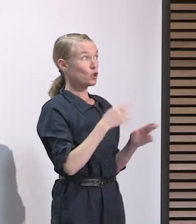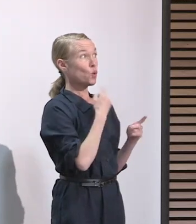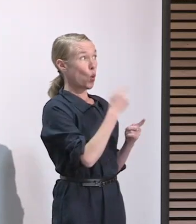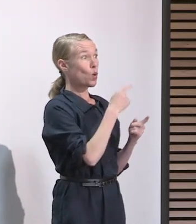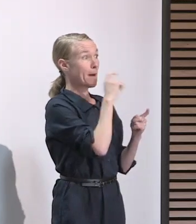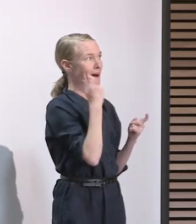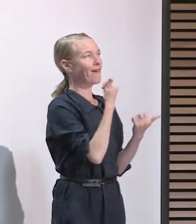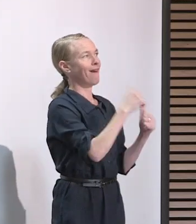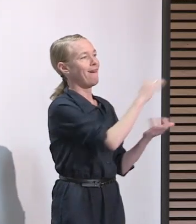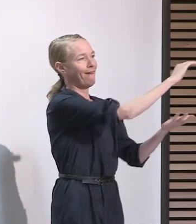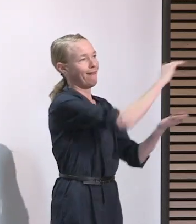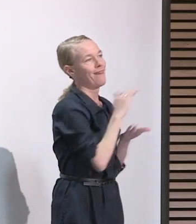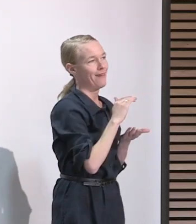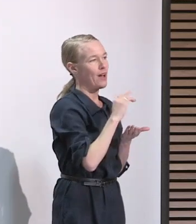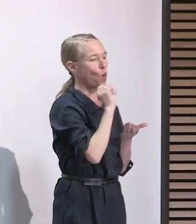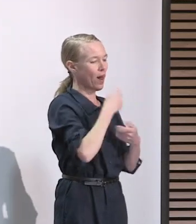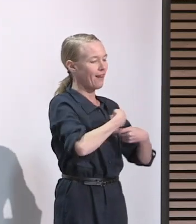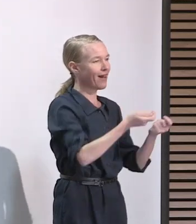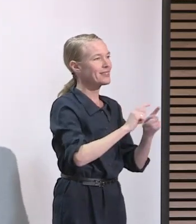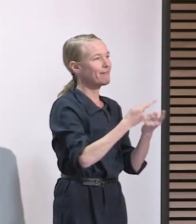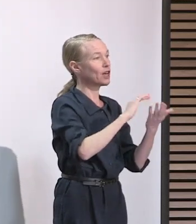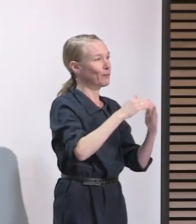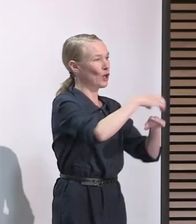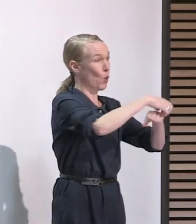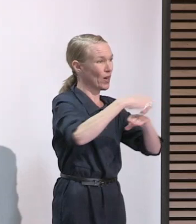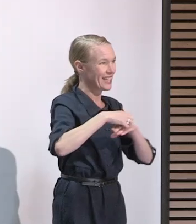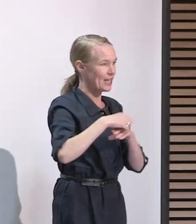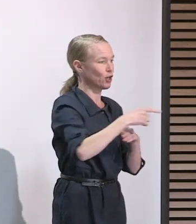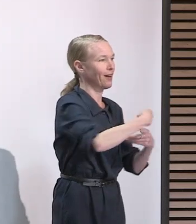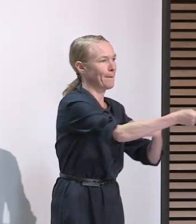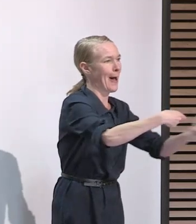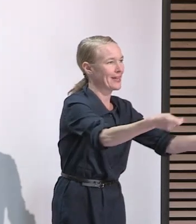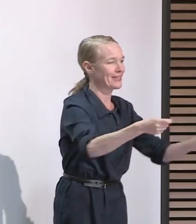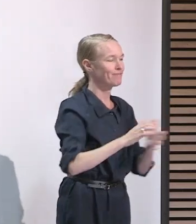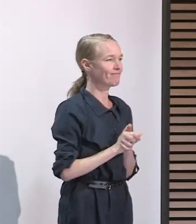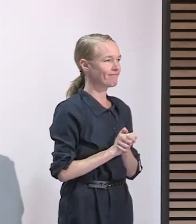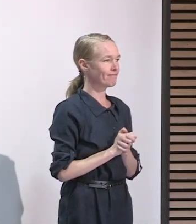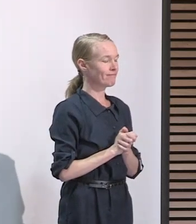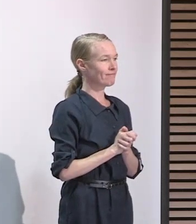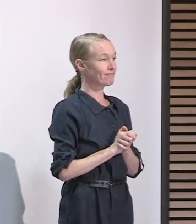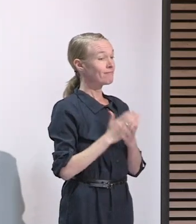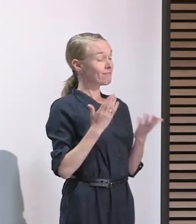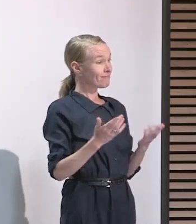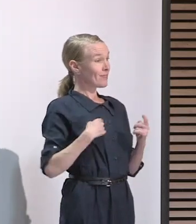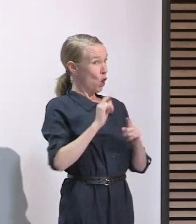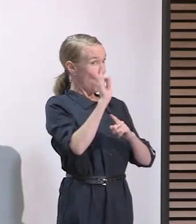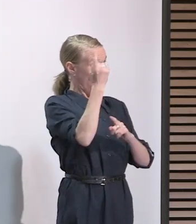patched across 125 groups and another further orders for 400,000 and masks were received yesterday from other